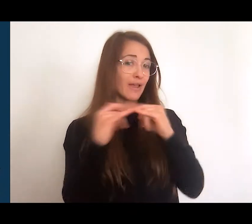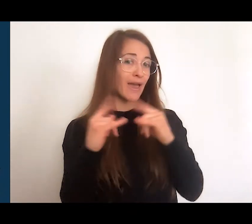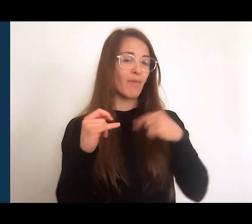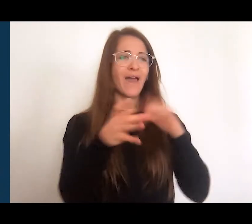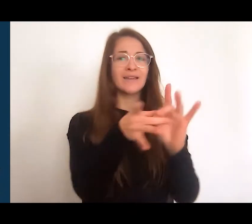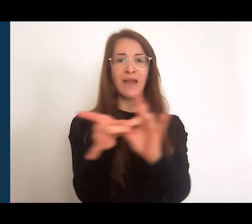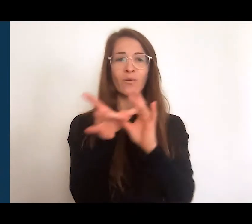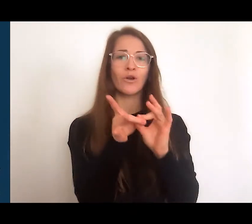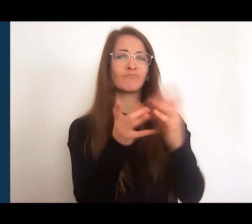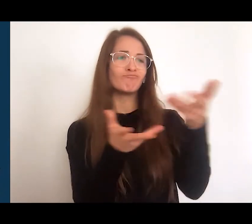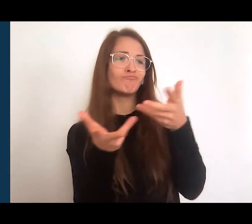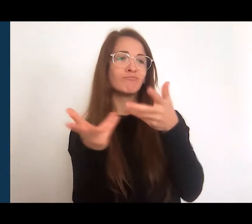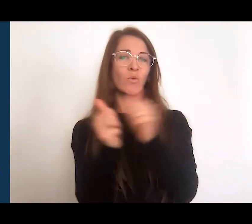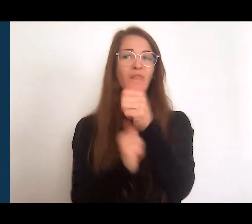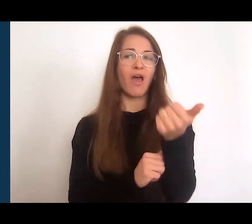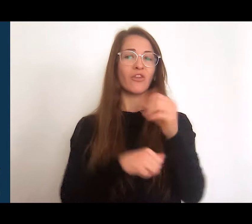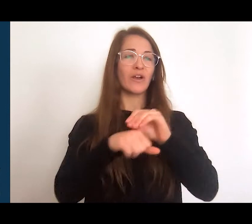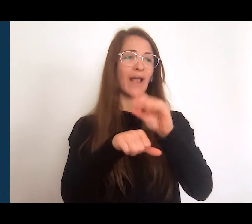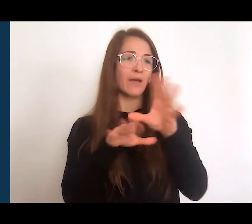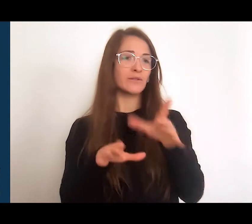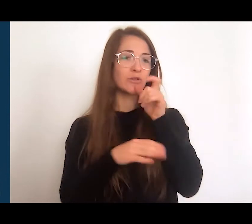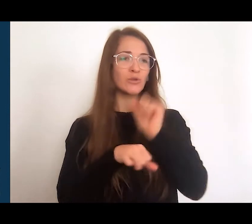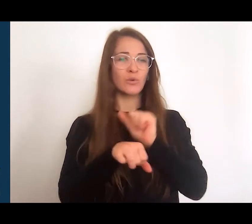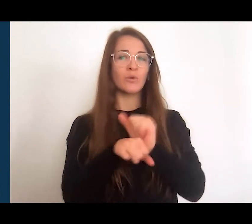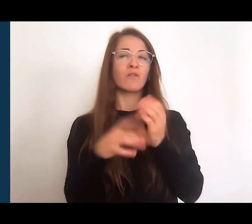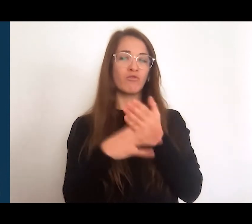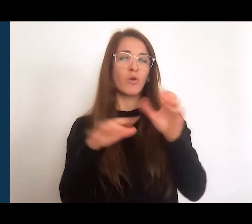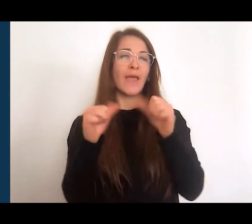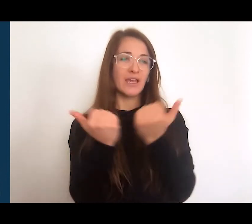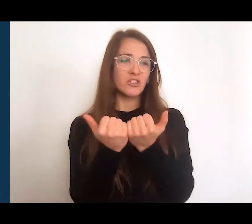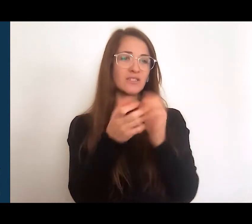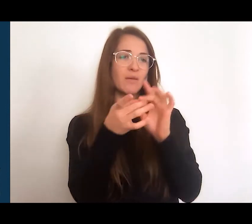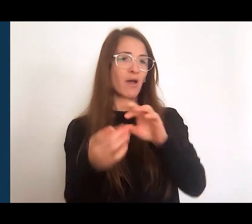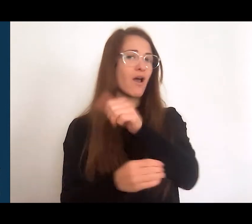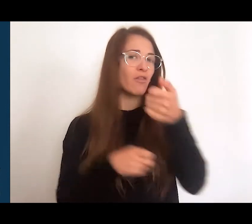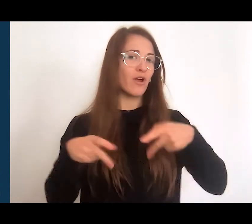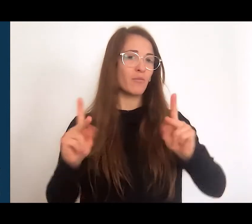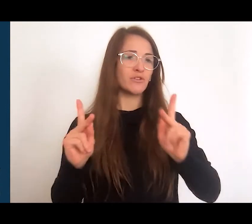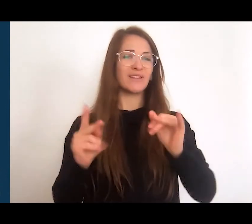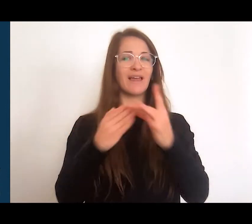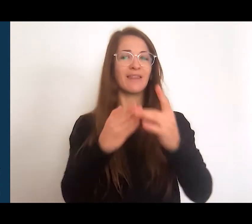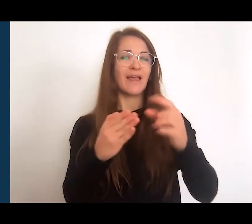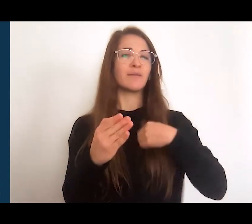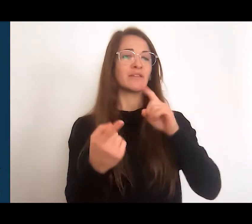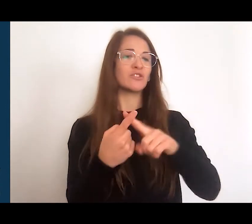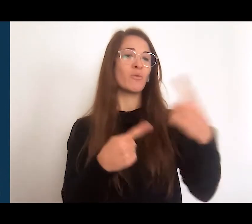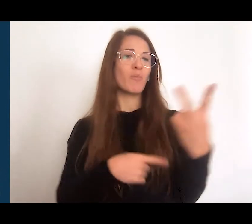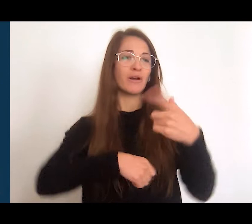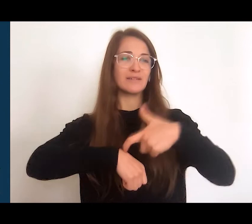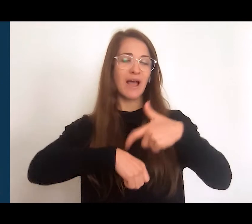INTRODUCED ME TO THE SUMMER CAMP PROGRAM AND I NETWORKED WITH THE COUNSELLORS WHO HAS BEEN WORKING WITH THE AGENCY ABOUT OTHER OPPORTUNITIES THAT LED ME TO